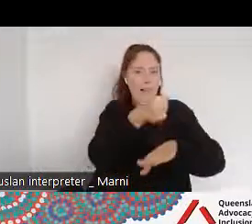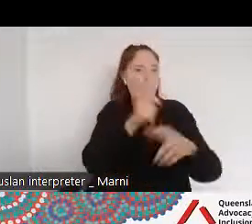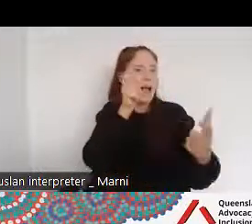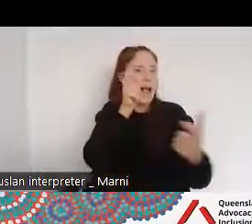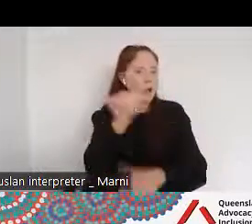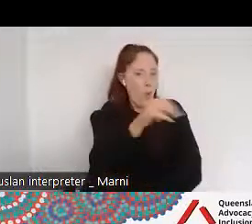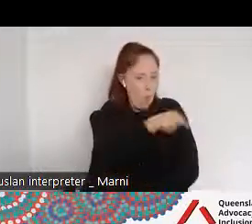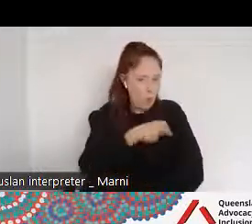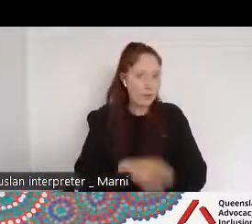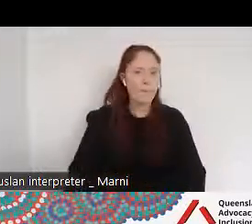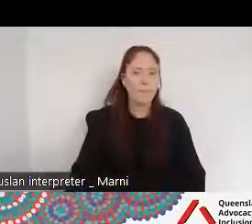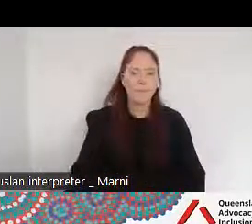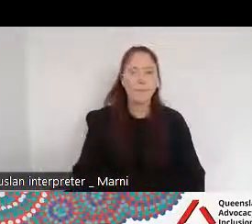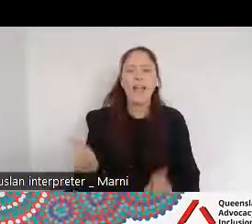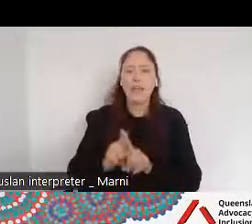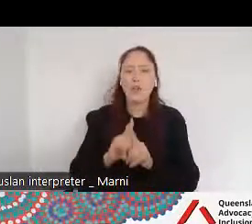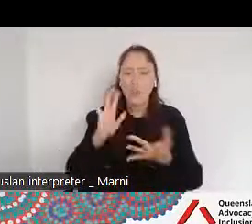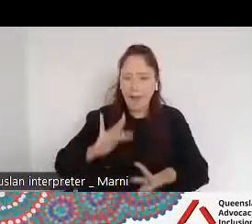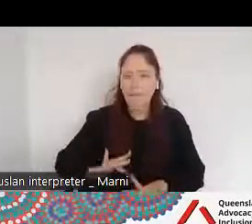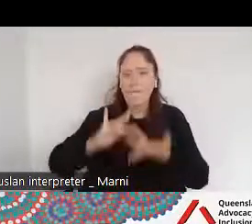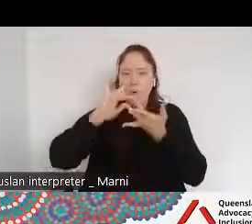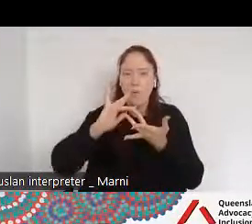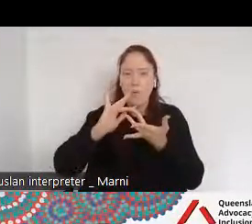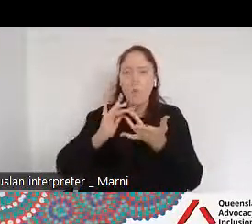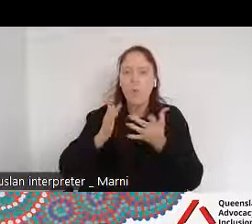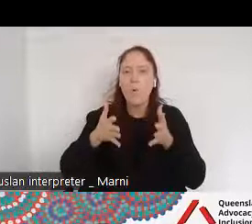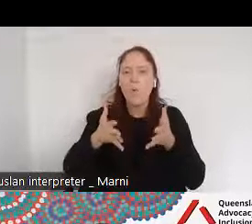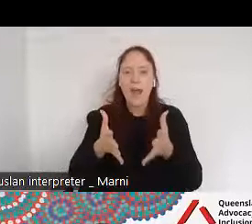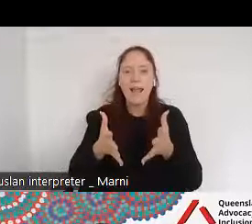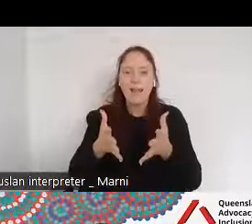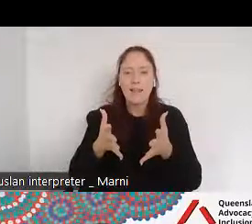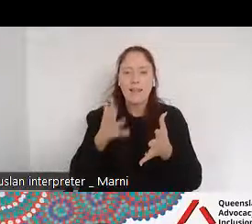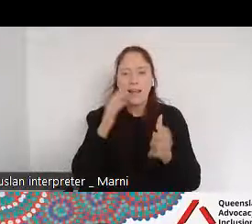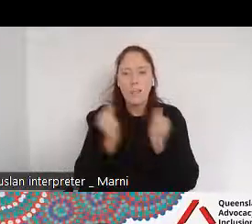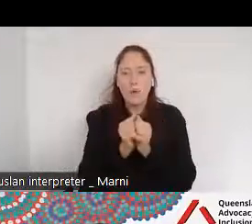there's the appointment under what is an Enduring Power of Attorney, a Statutory Health Attorney and